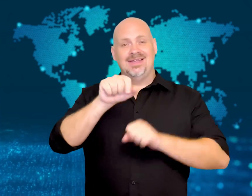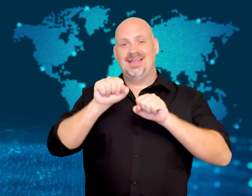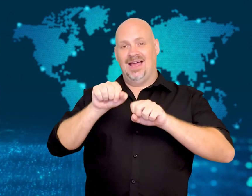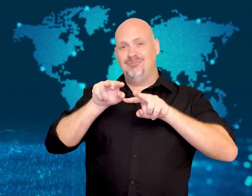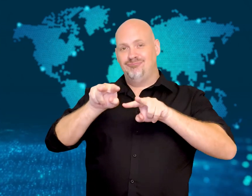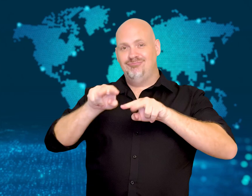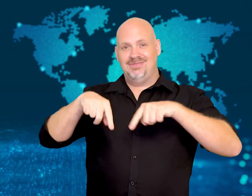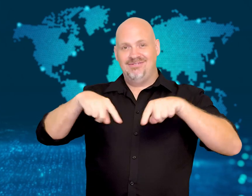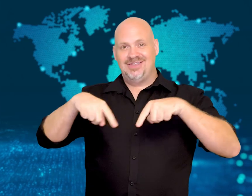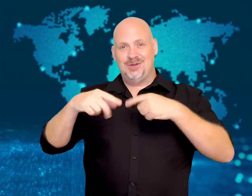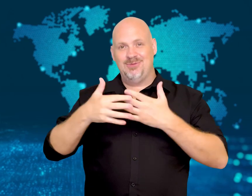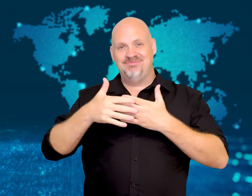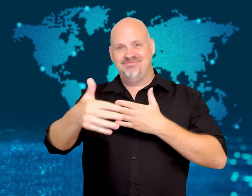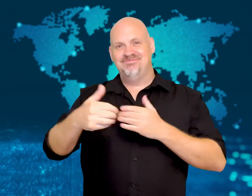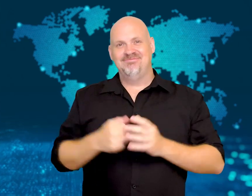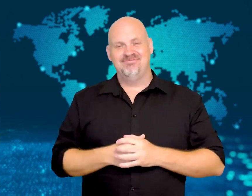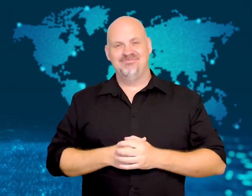to get new video updates!